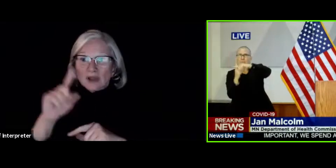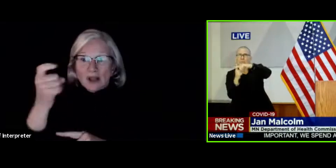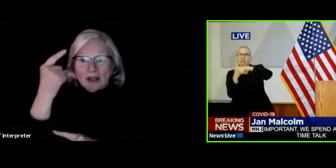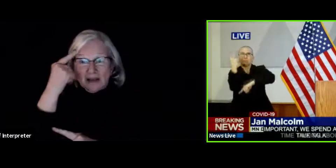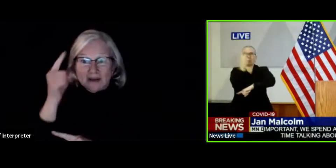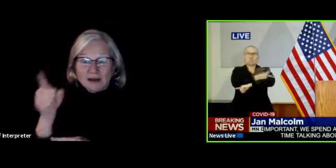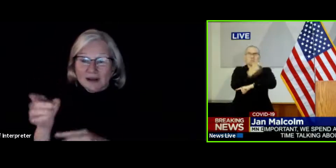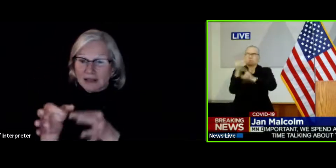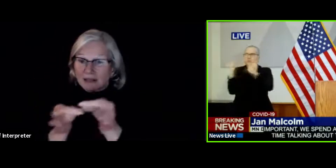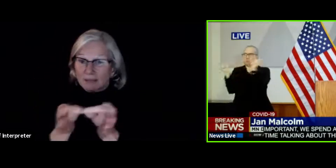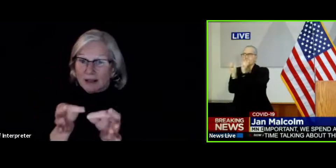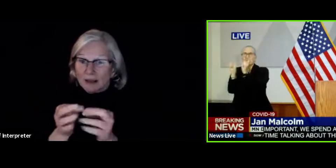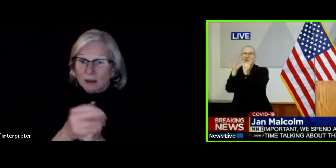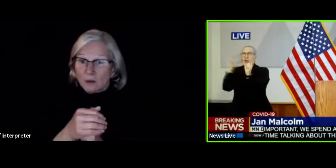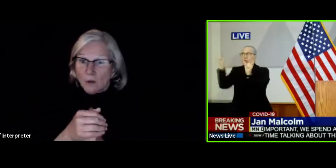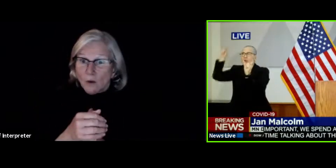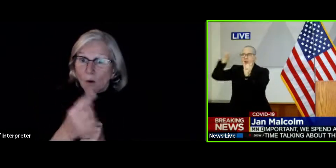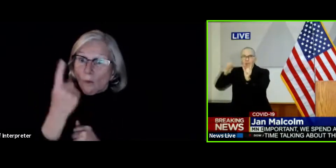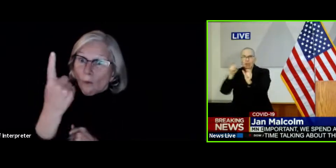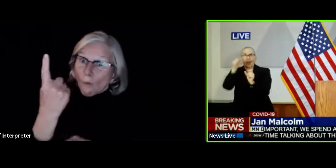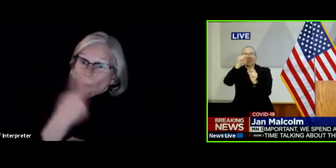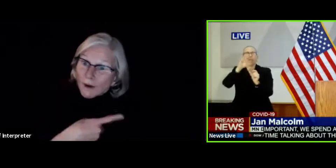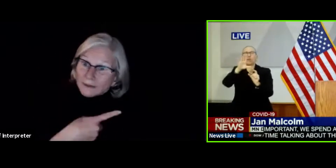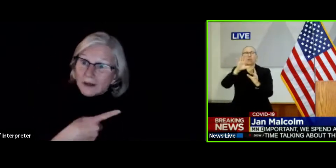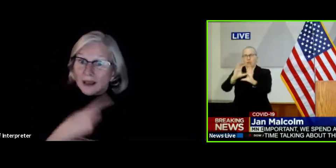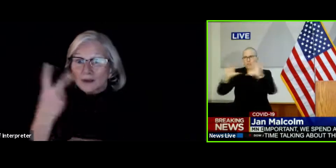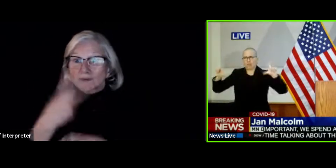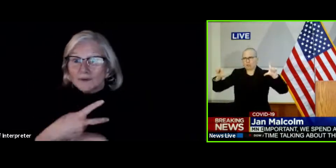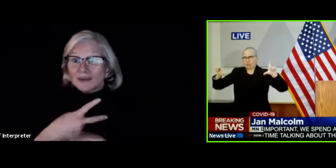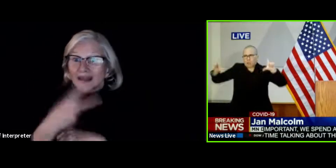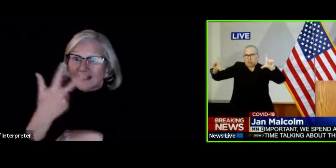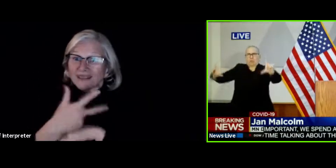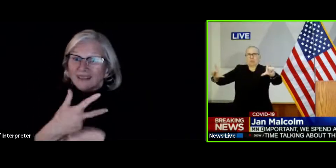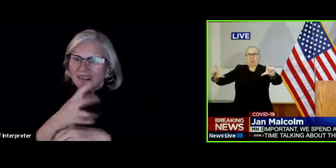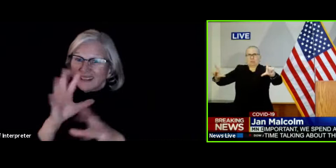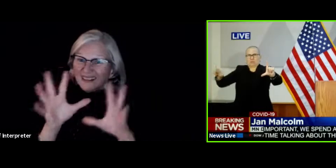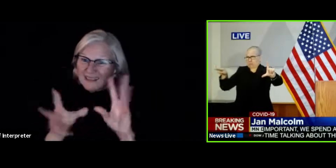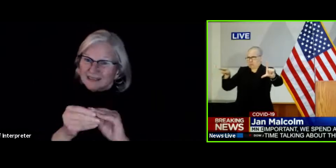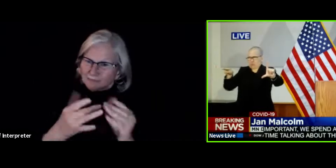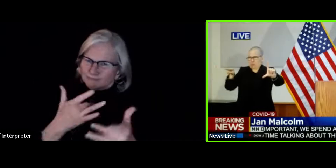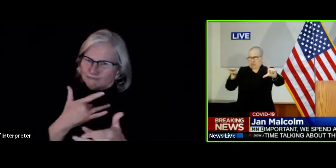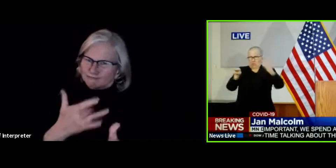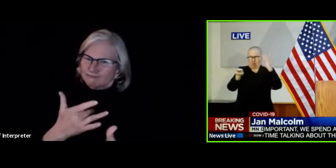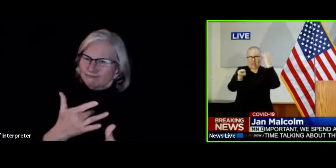WE ARE CONTINUALLY LOOKING AT THESE NUMBERS, DIGGING INTO THEM, LOOKING FOR SIGNS, WHETHER THOSE ARE ENCOURAGING